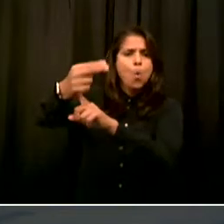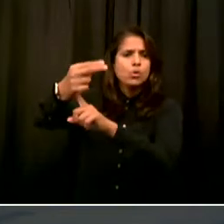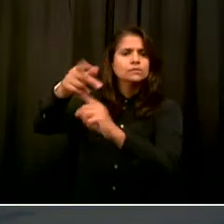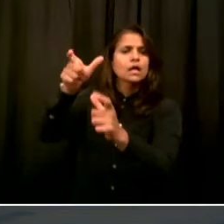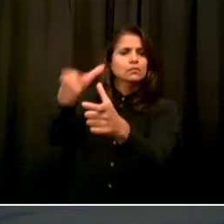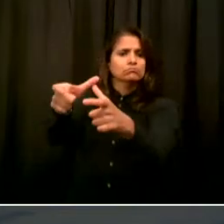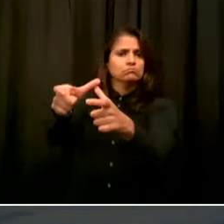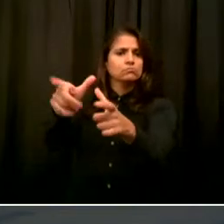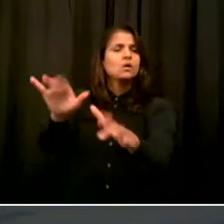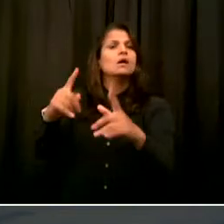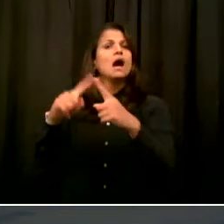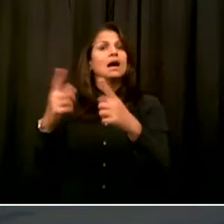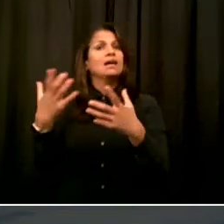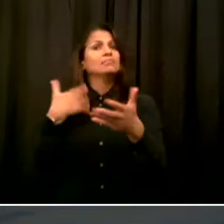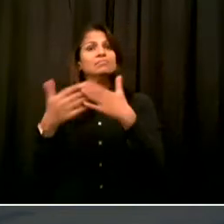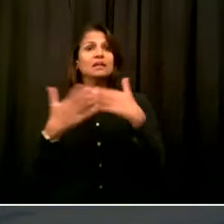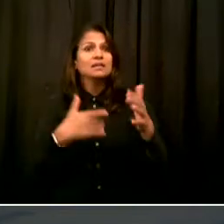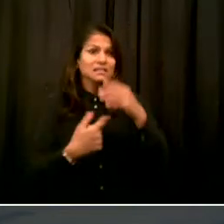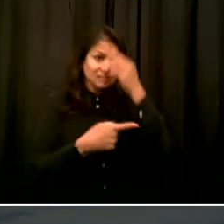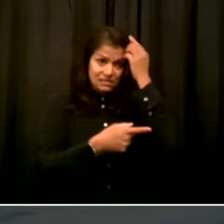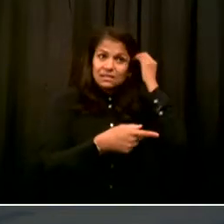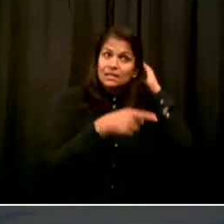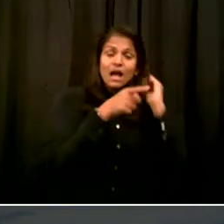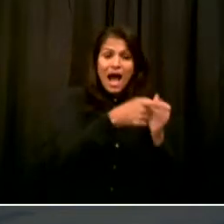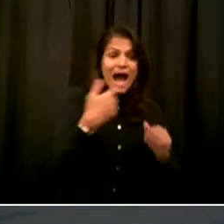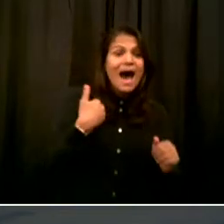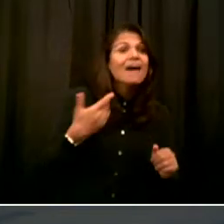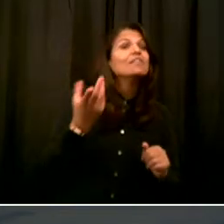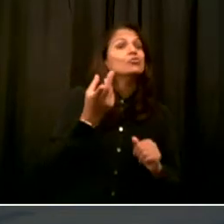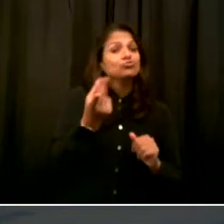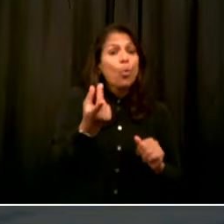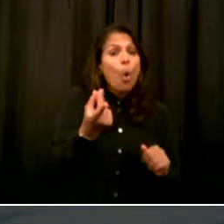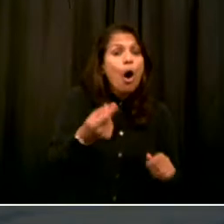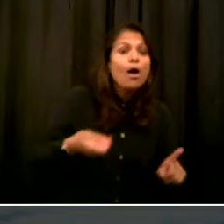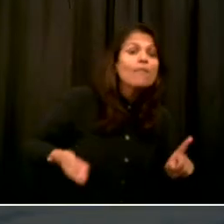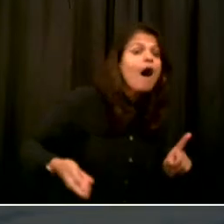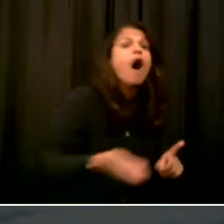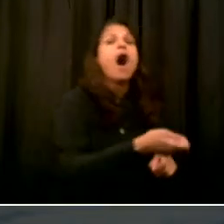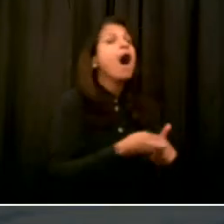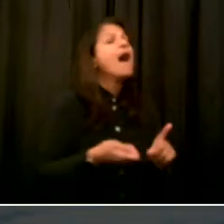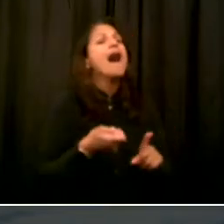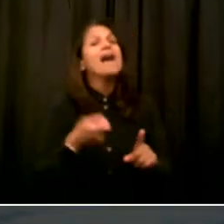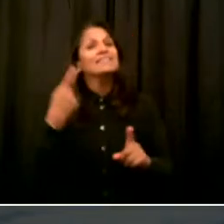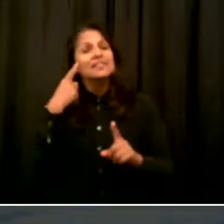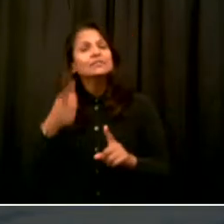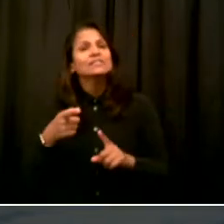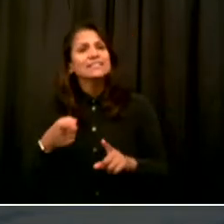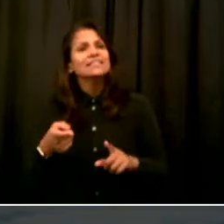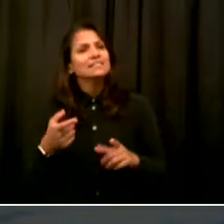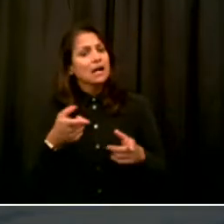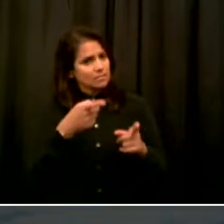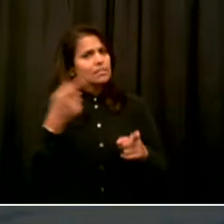WE WILLLL OFOFFER REFE FOOOD DELIVERY OR FREE HOTEL TASY AND